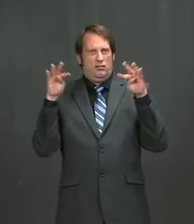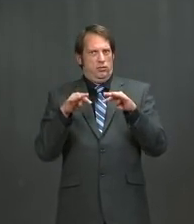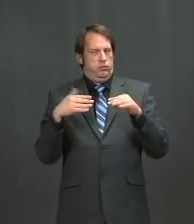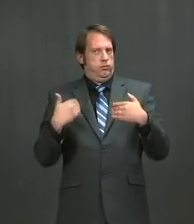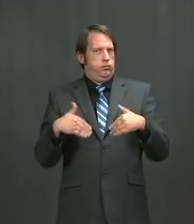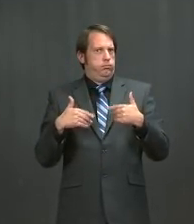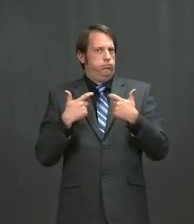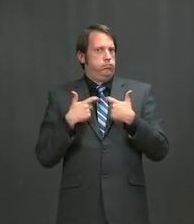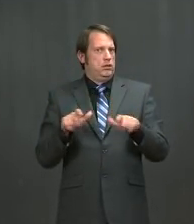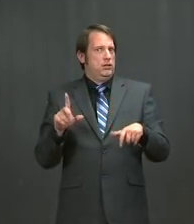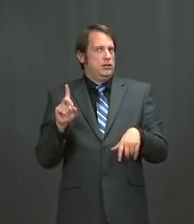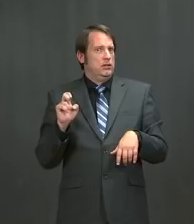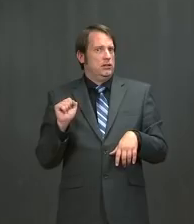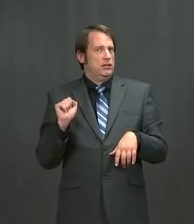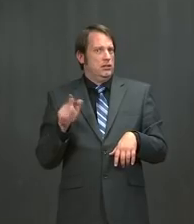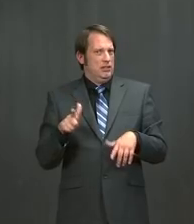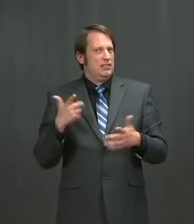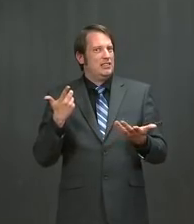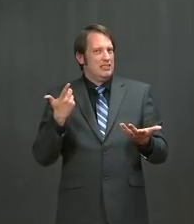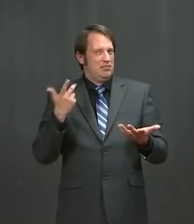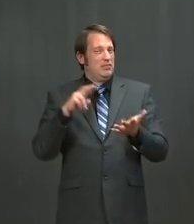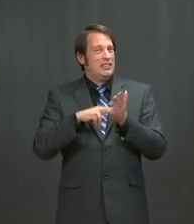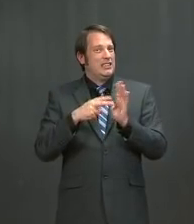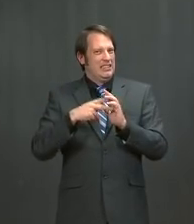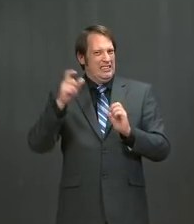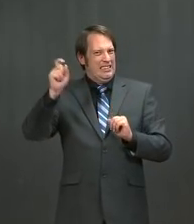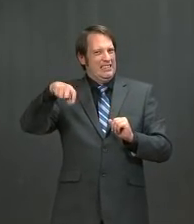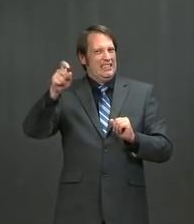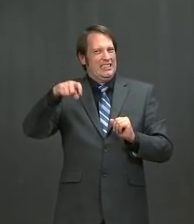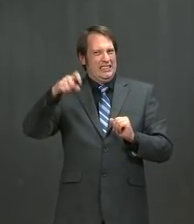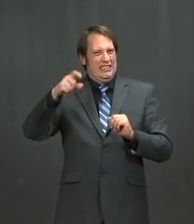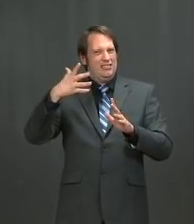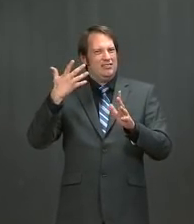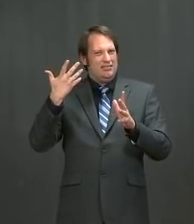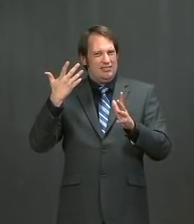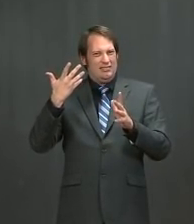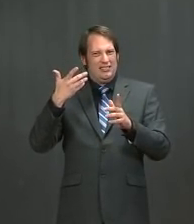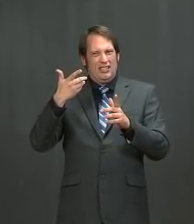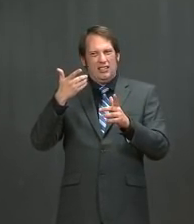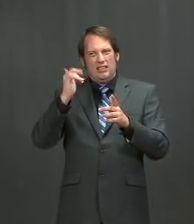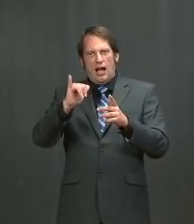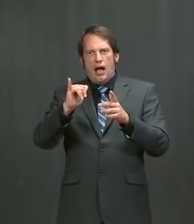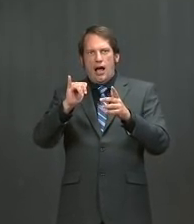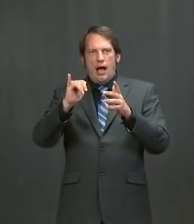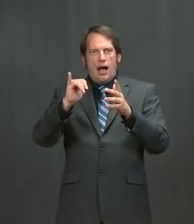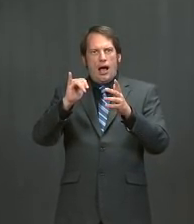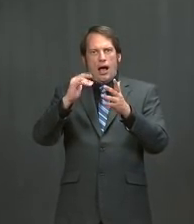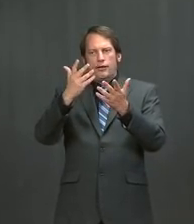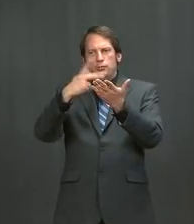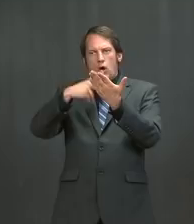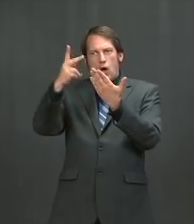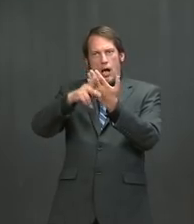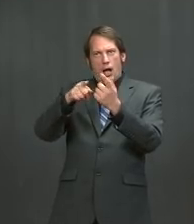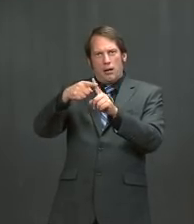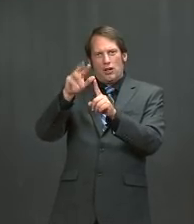sort of a need to expand the debt relief initiatives to beyond countries that are just the poorest countries;